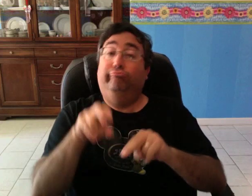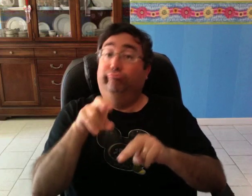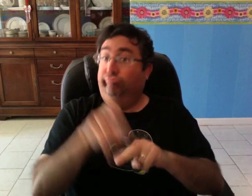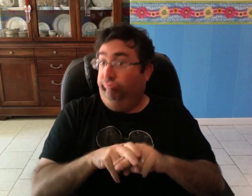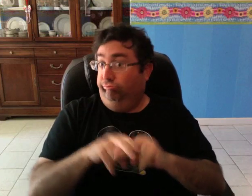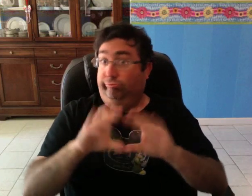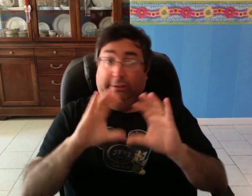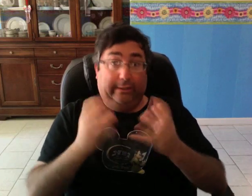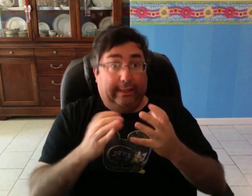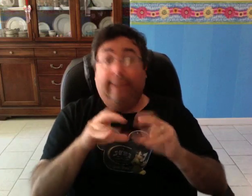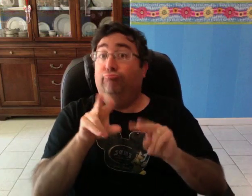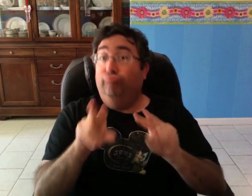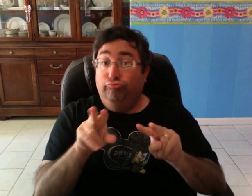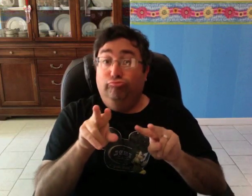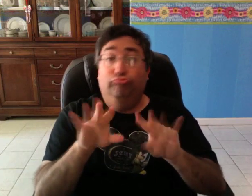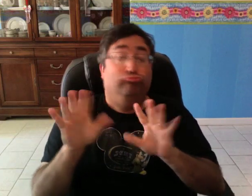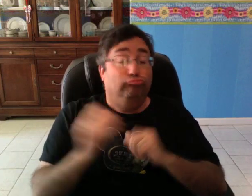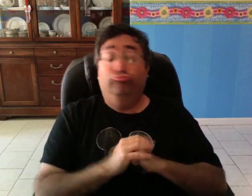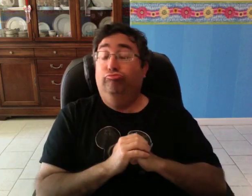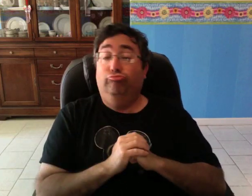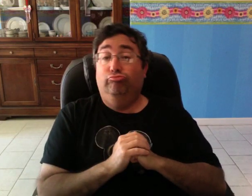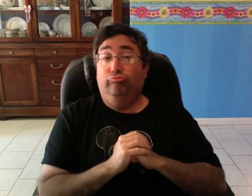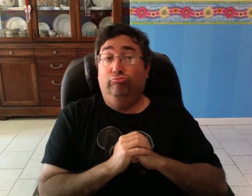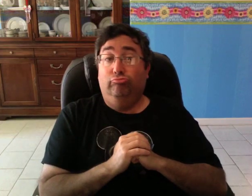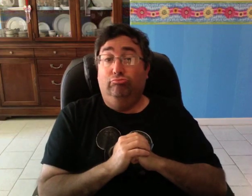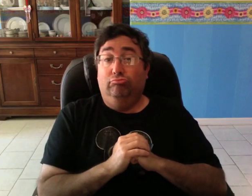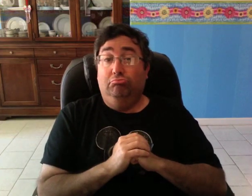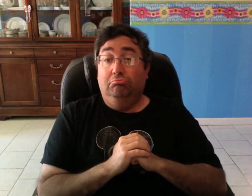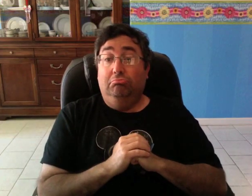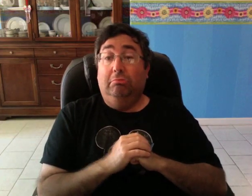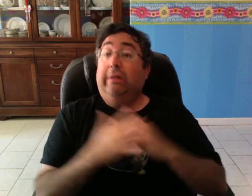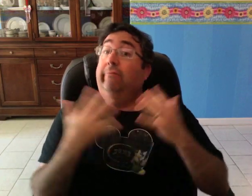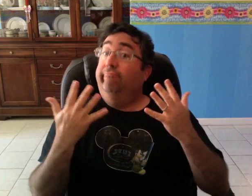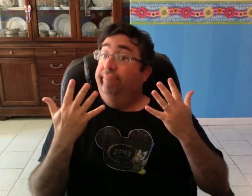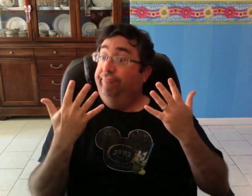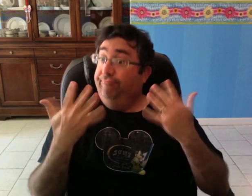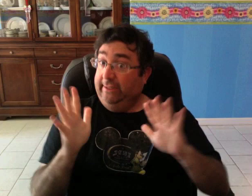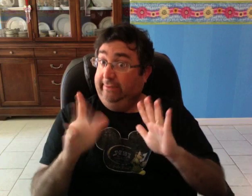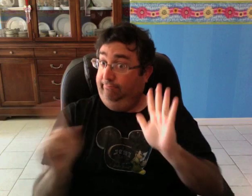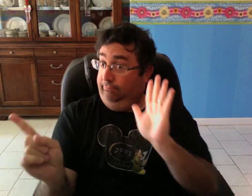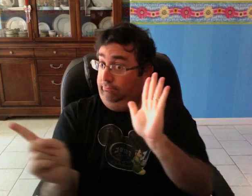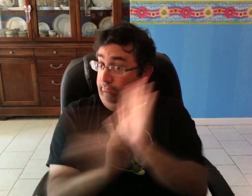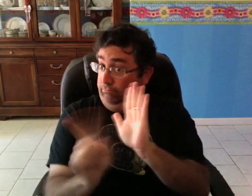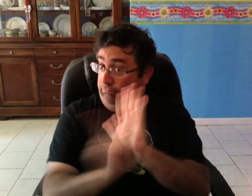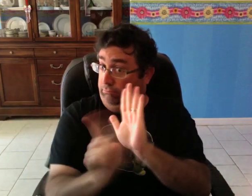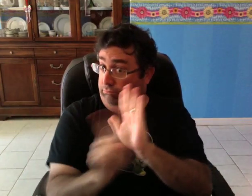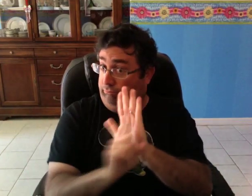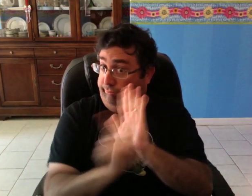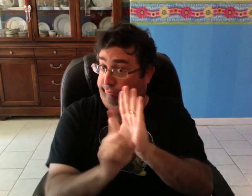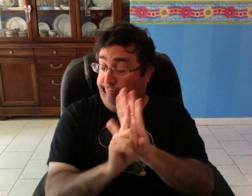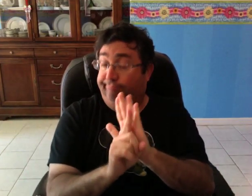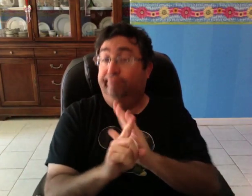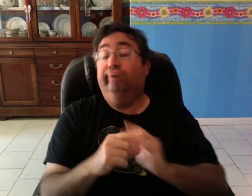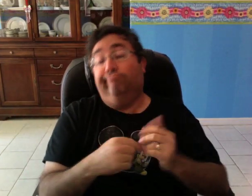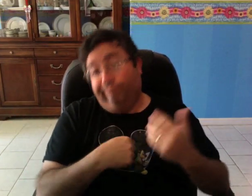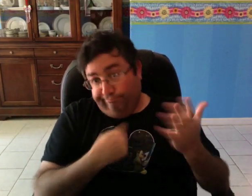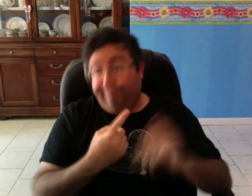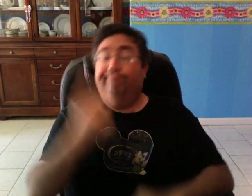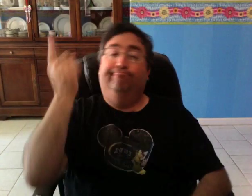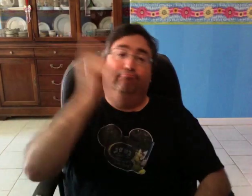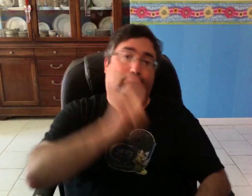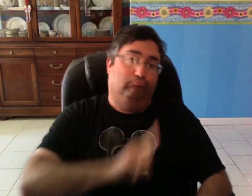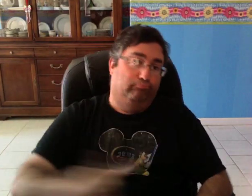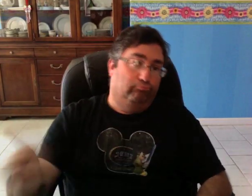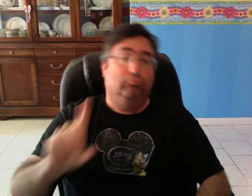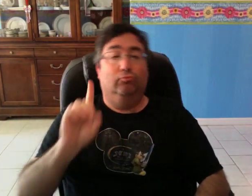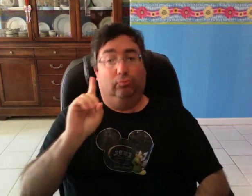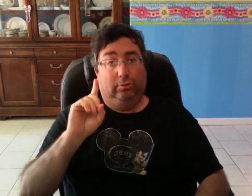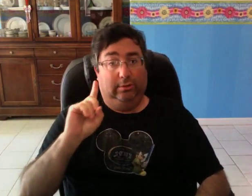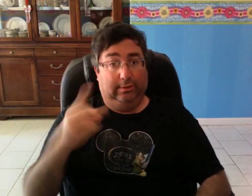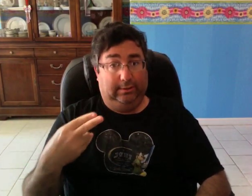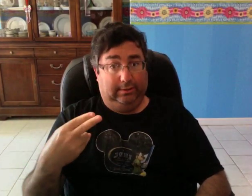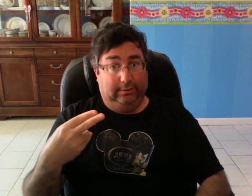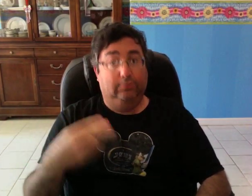and when the bell rang, I went down to the Detention Hall.